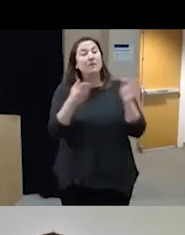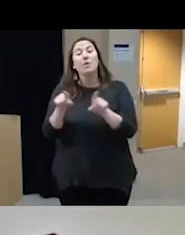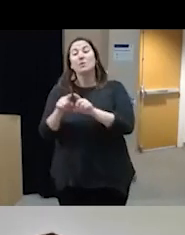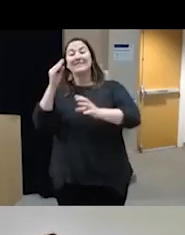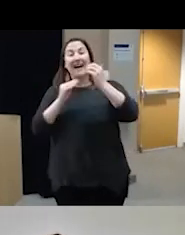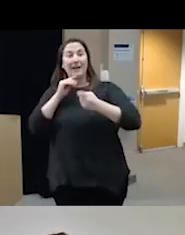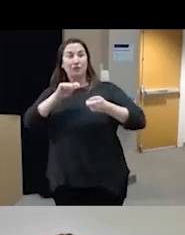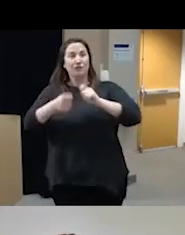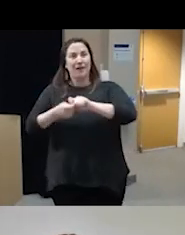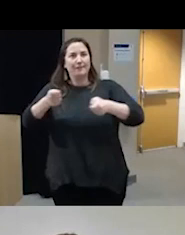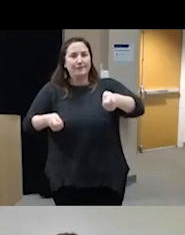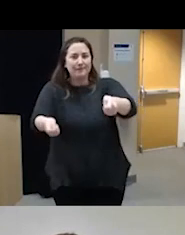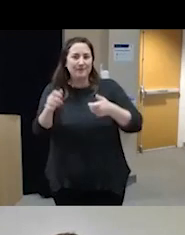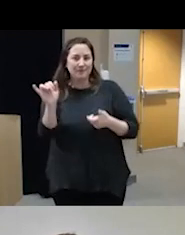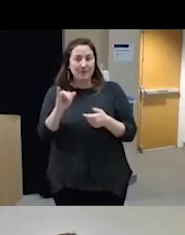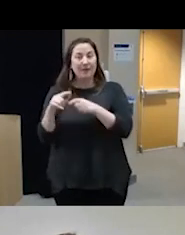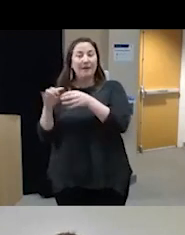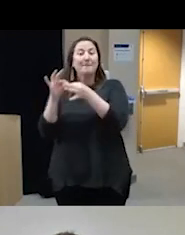based on the medication.